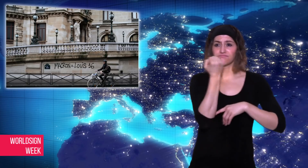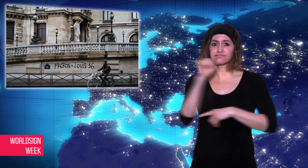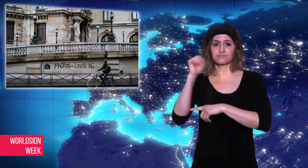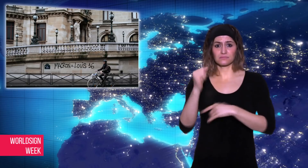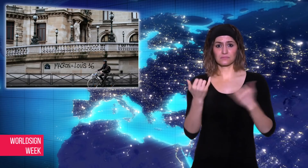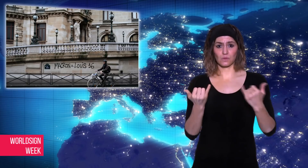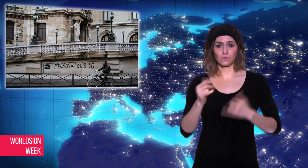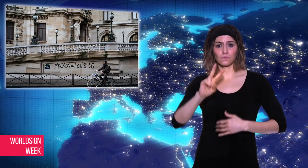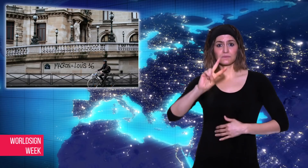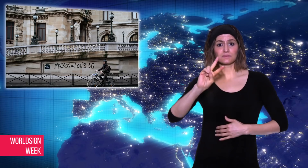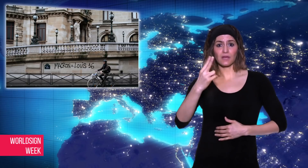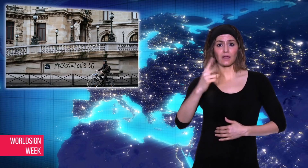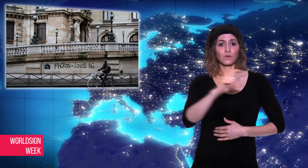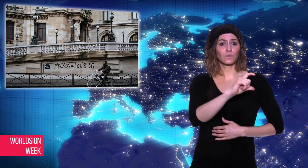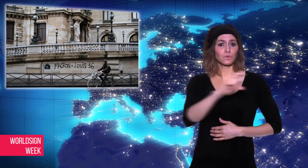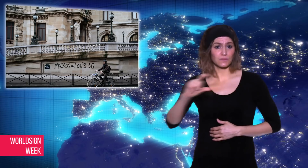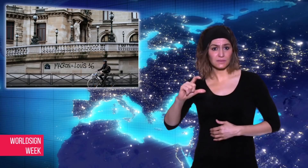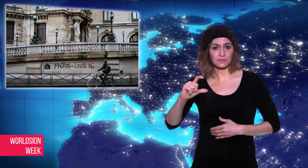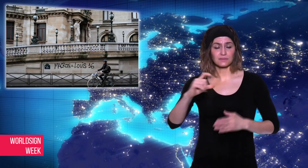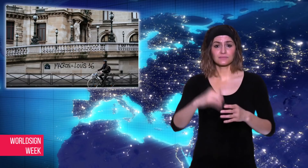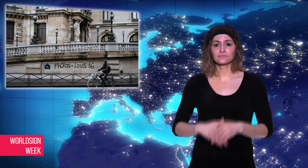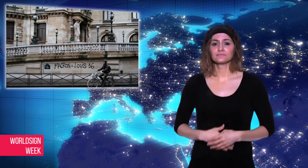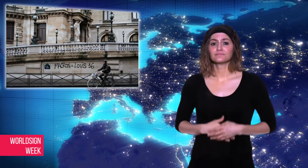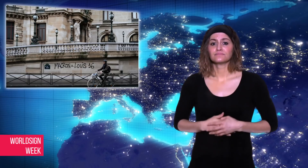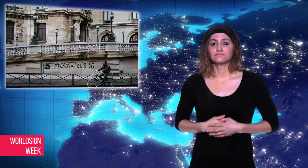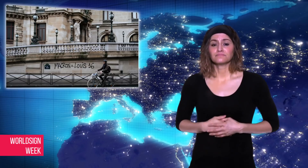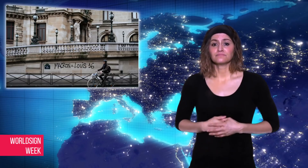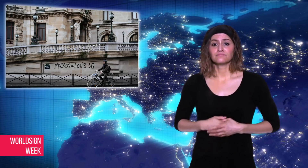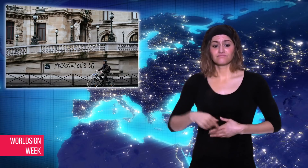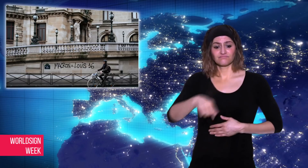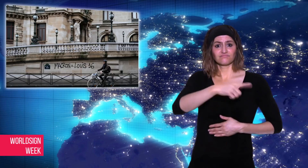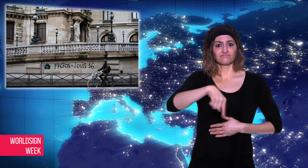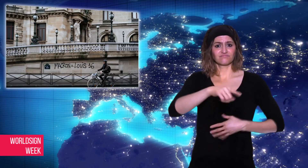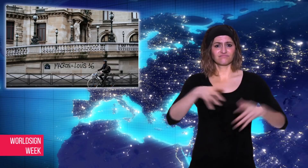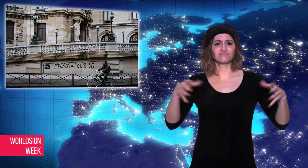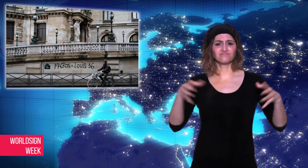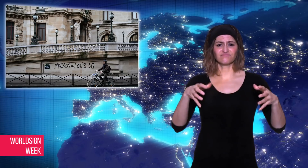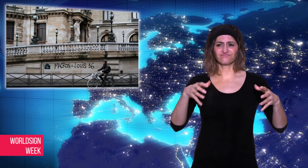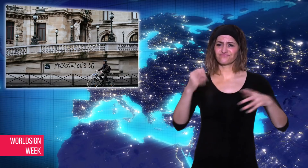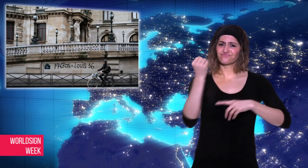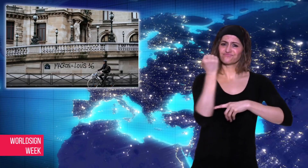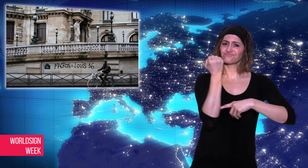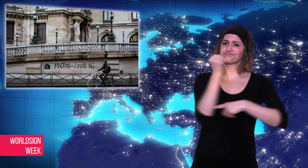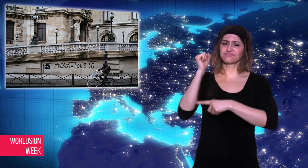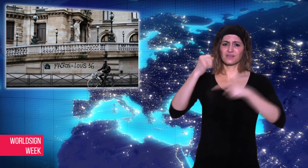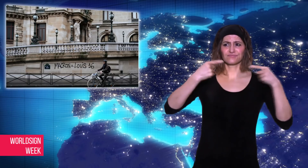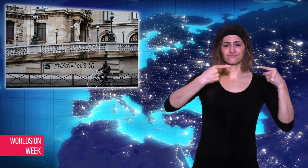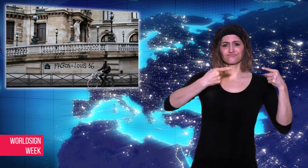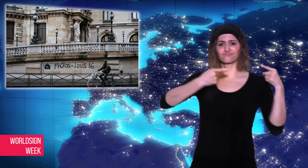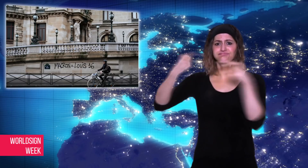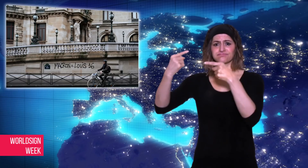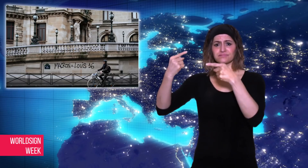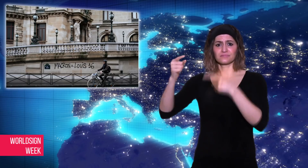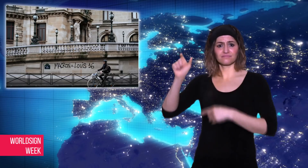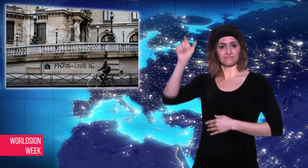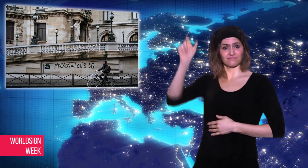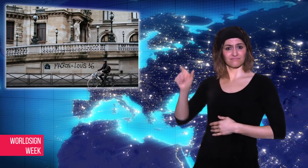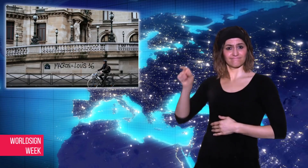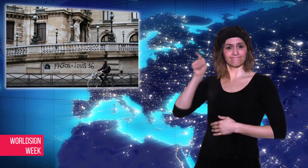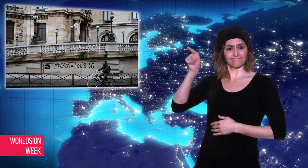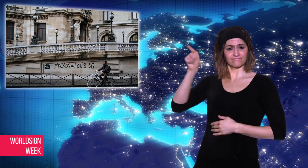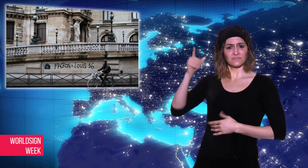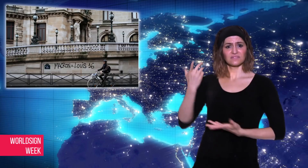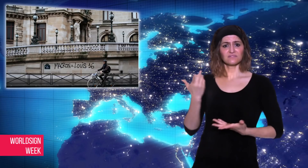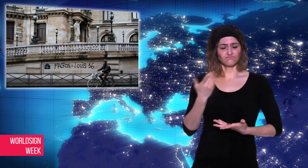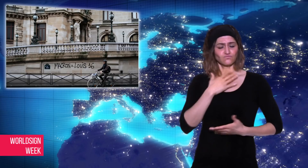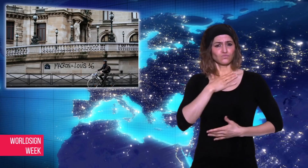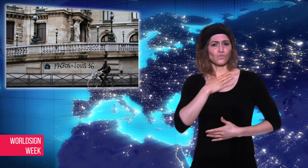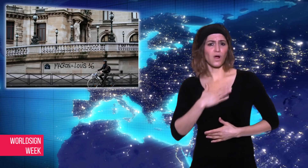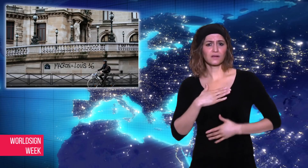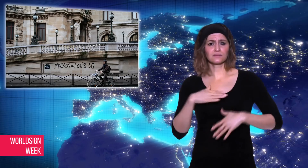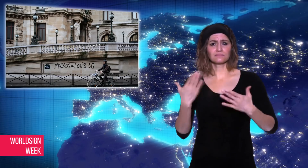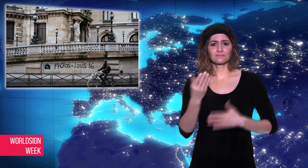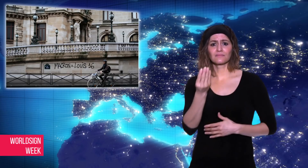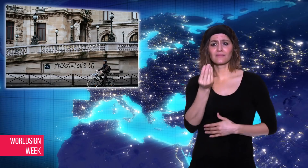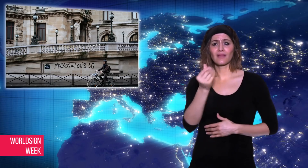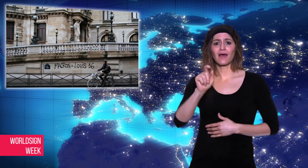They oppose his decree to raise taxes on fossil fuel.